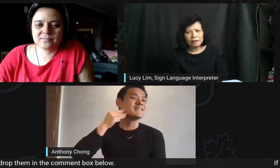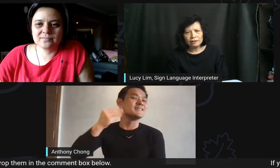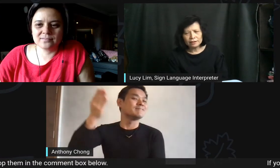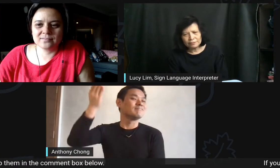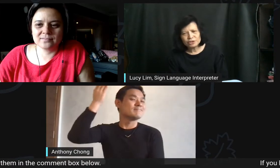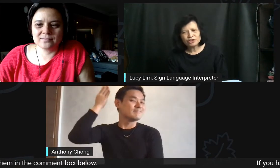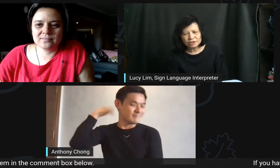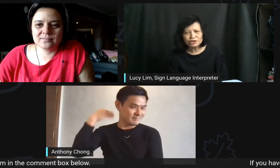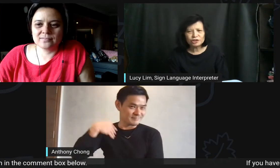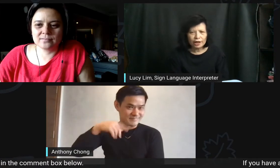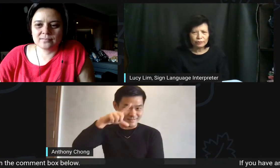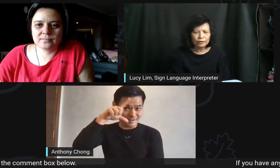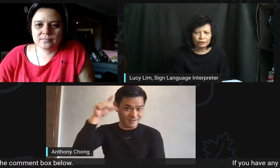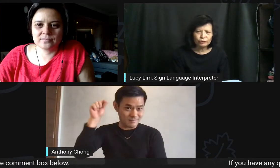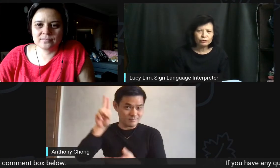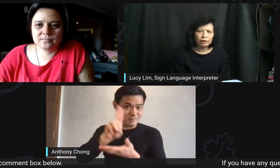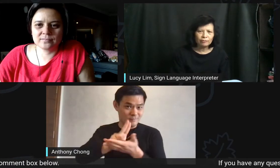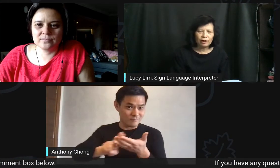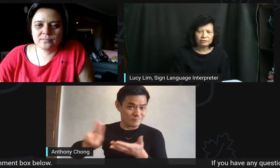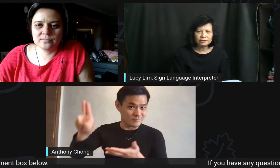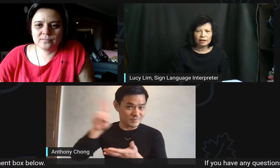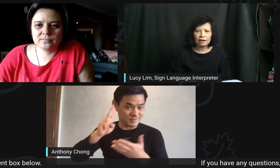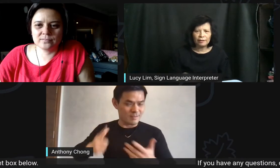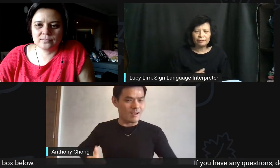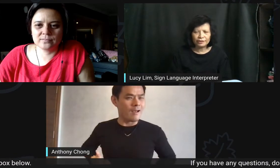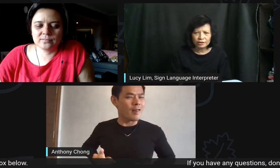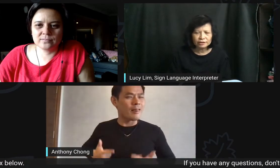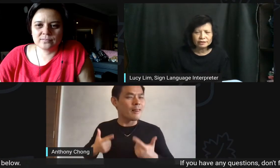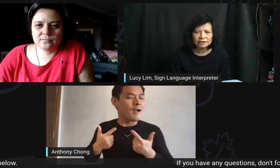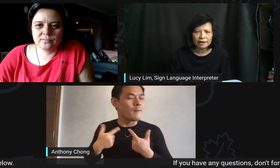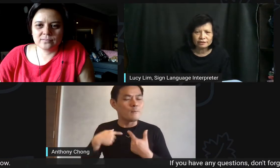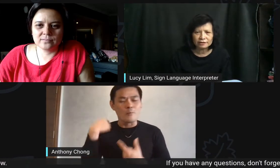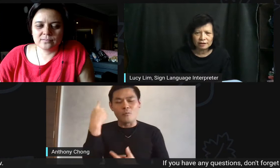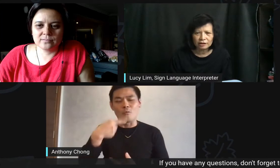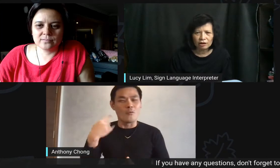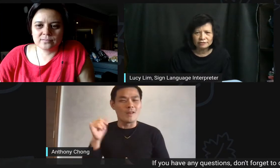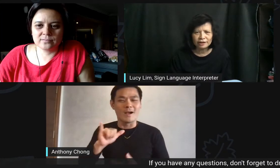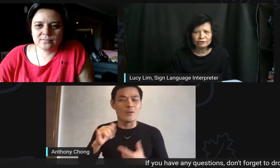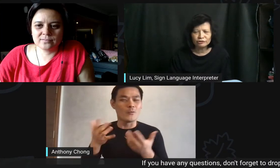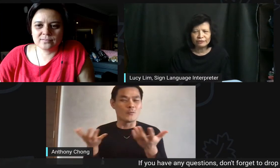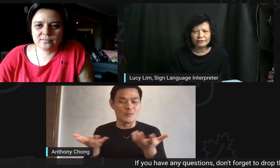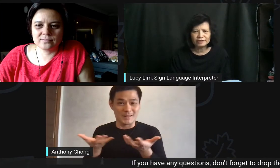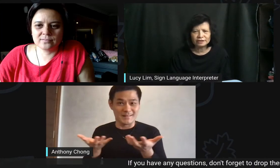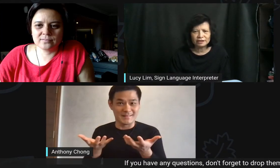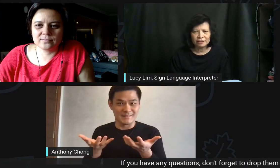Let me just share with you about my years at the Gallaudet University